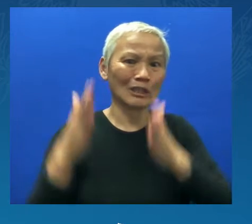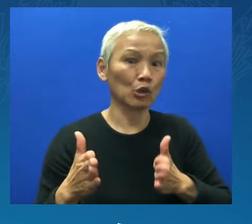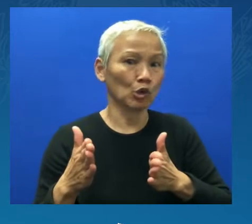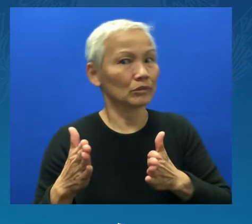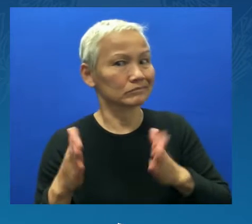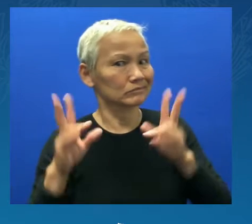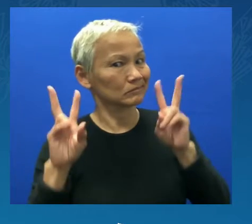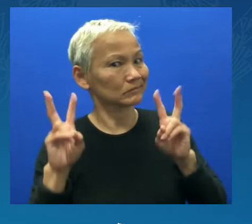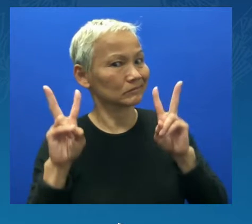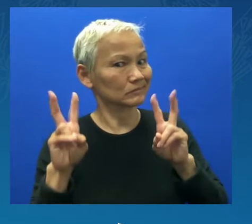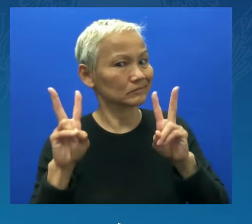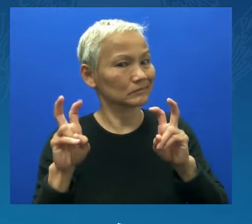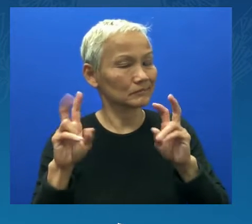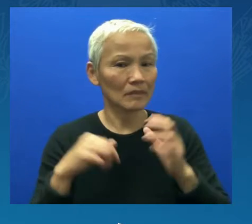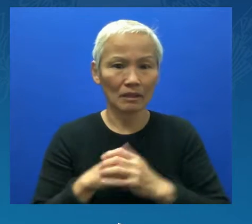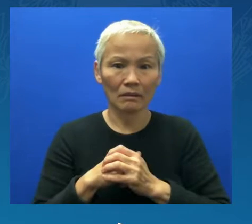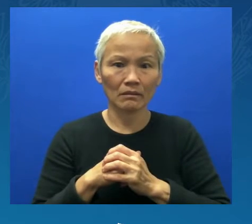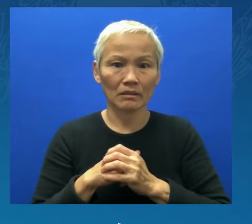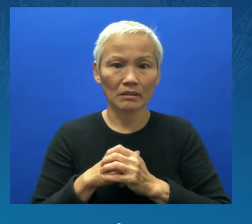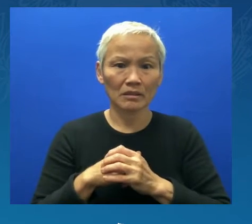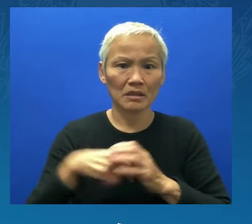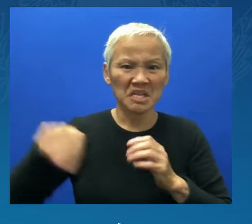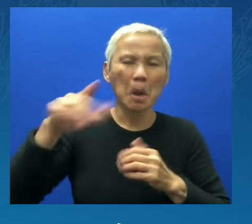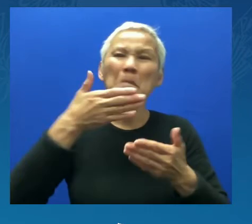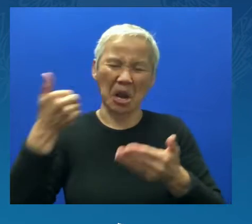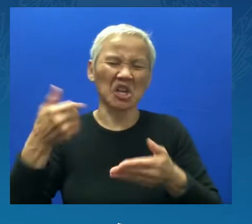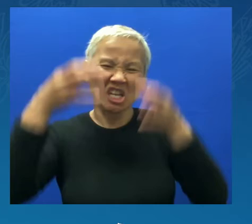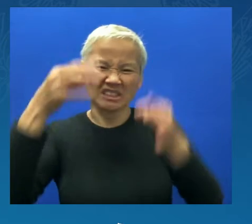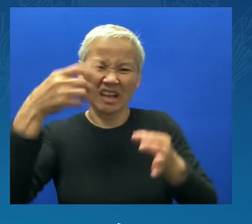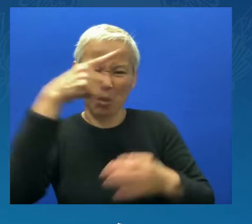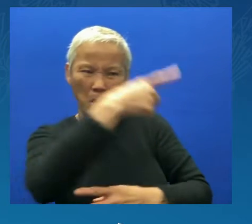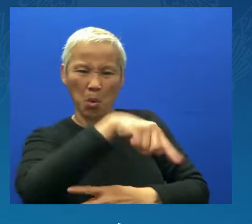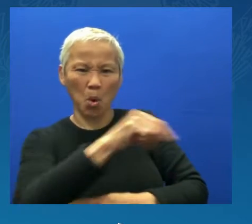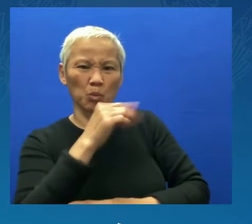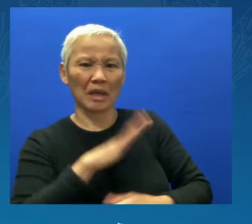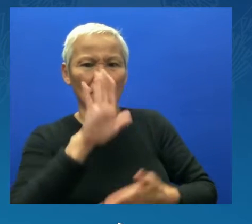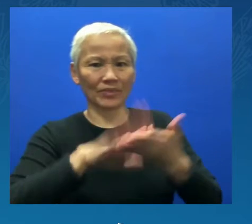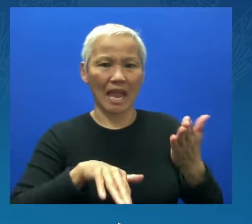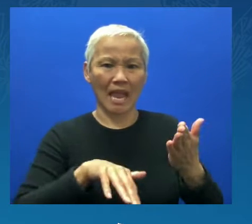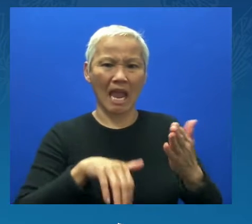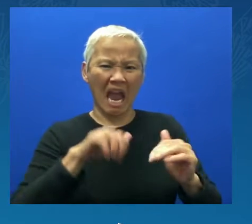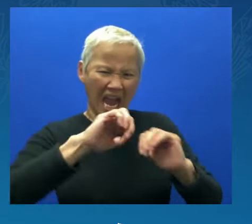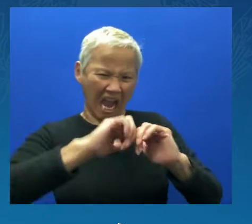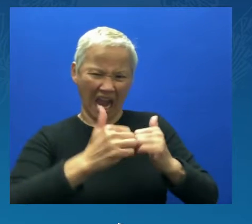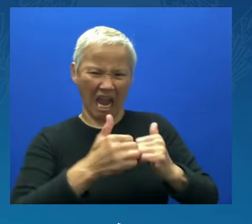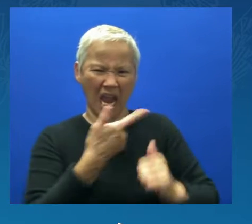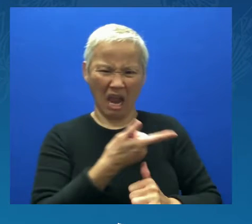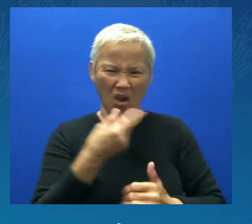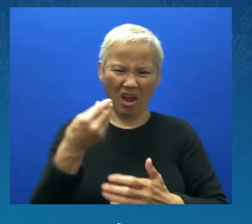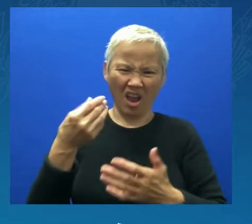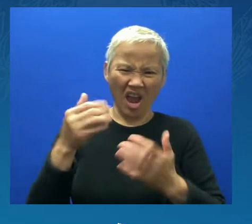than she has to make decisions about what's in her best interest. How dare they. How dare they.